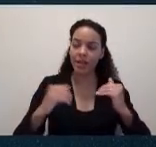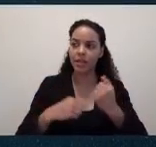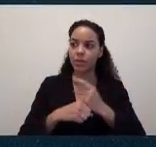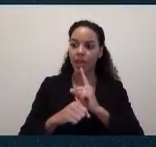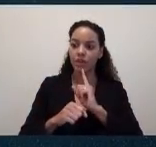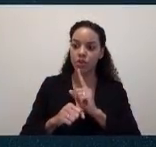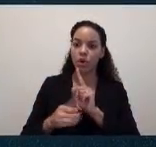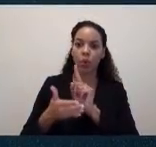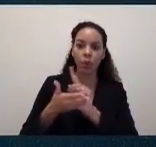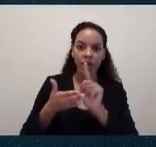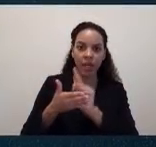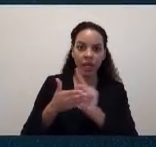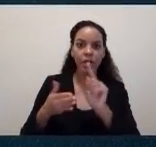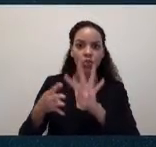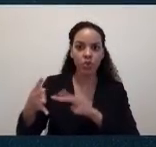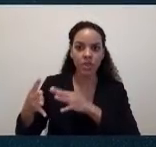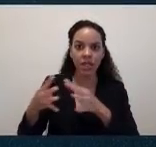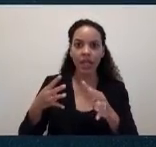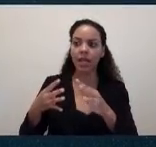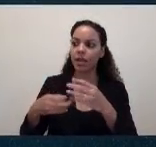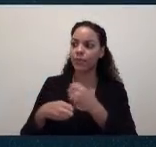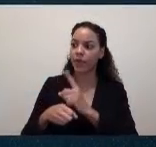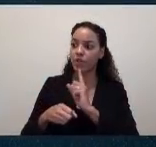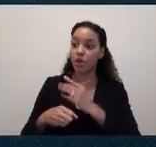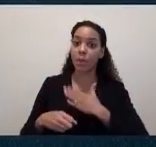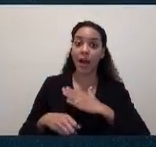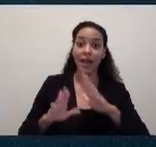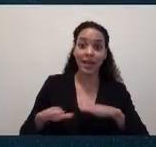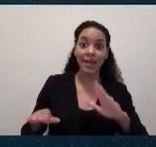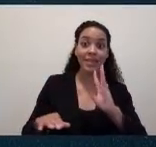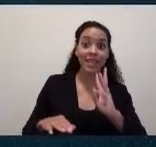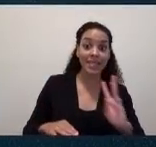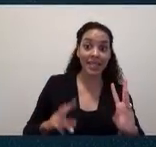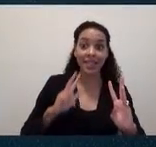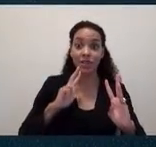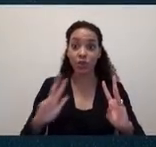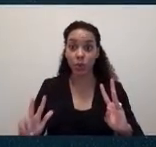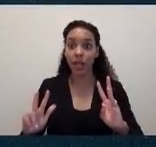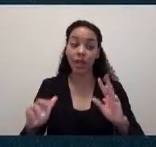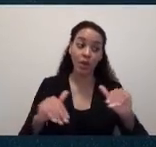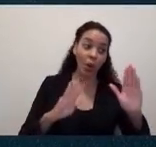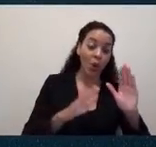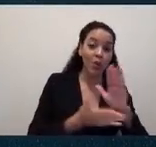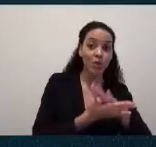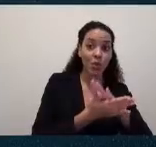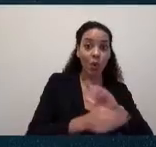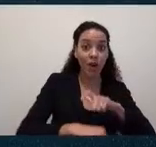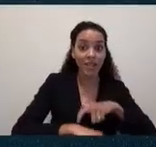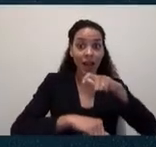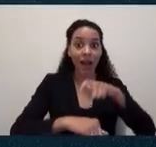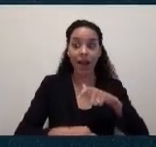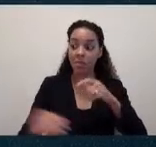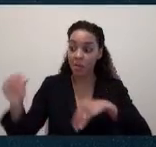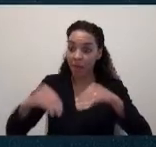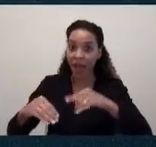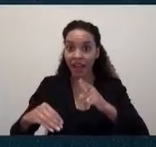to get my six and three year old on the school bus on time. And while all the while trying to pack their lunch while they argue about what they want for lunch